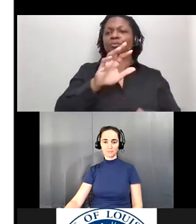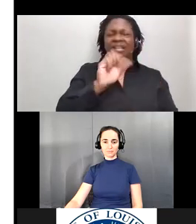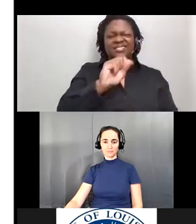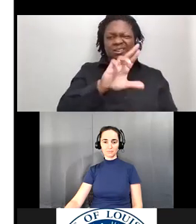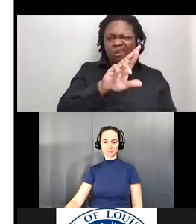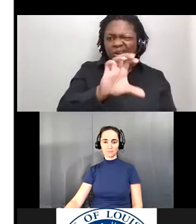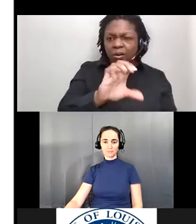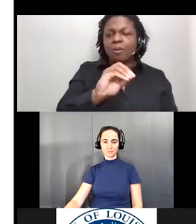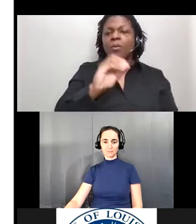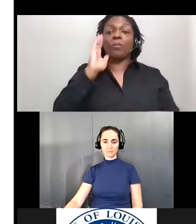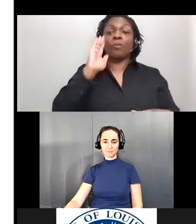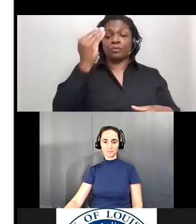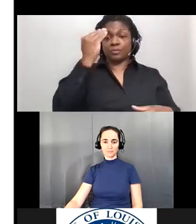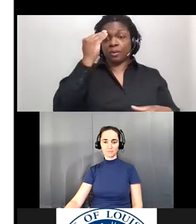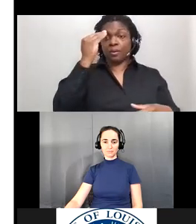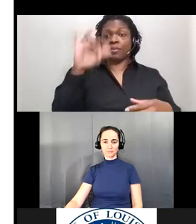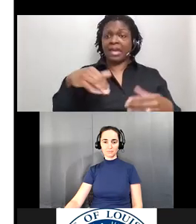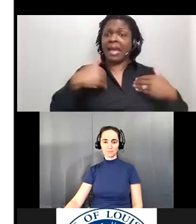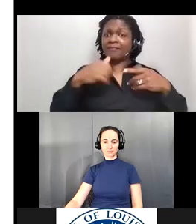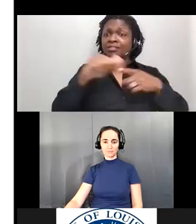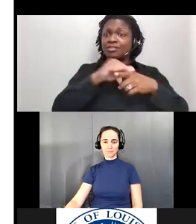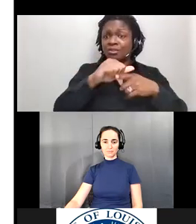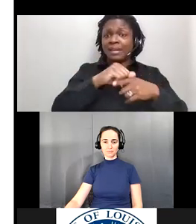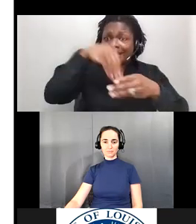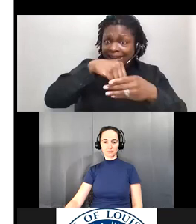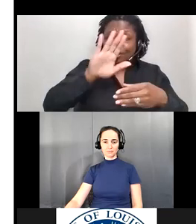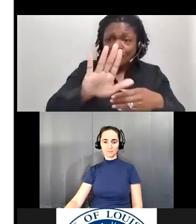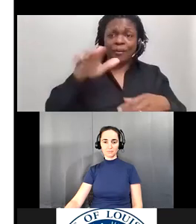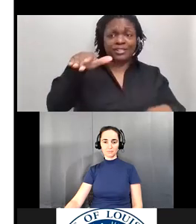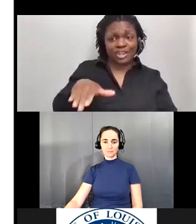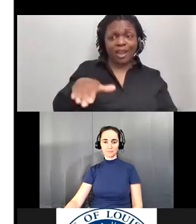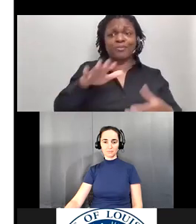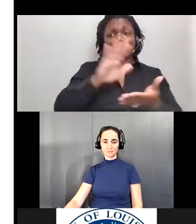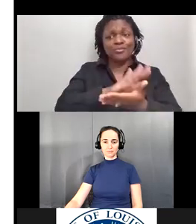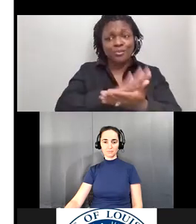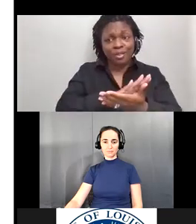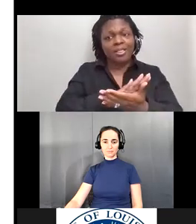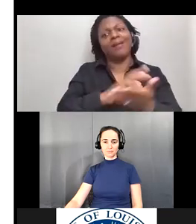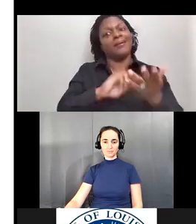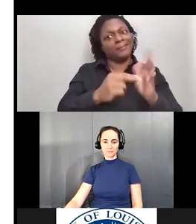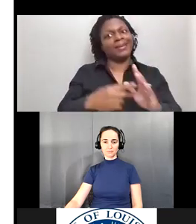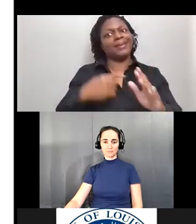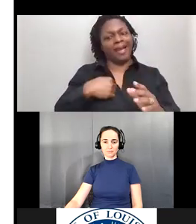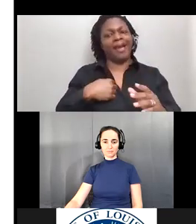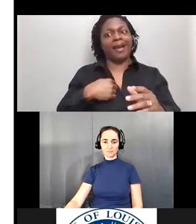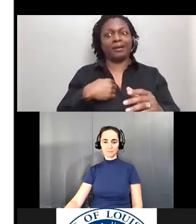your child's school. 15:53:55 I would love for them to understand more about your child. 15:53:57 I understand there's there's DARPA,